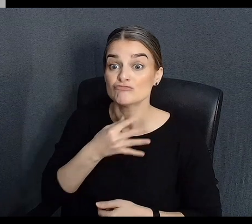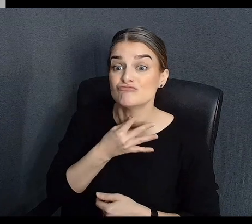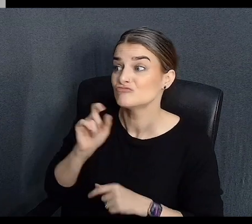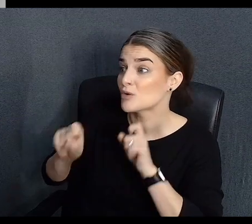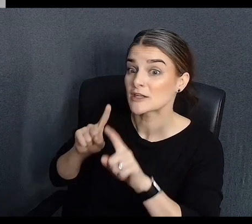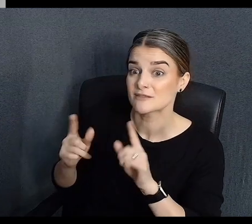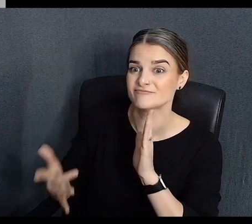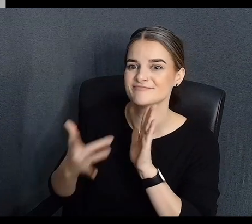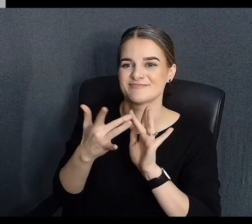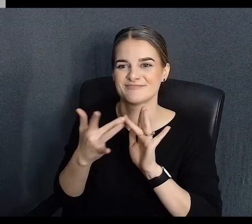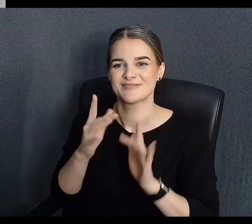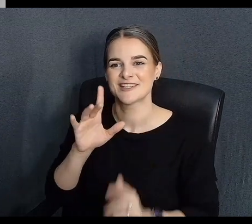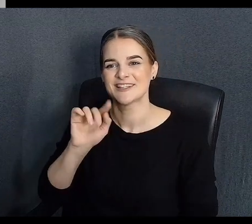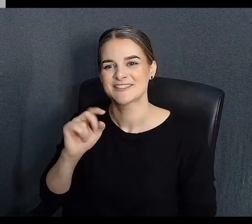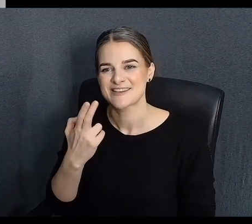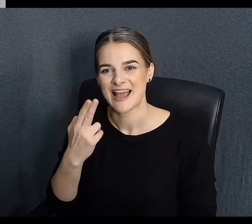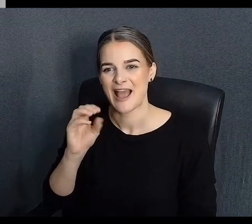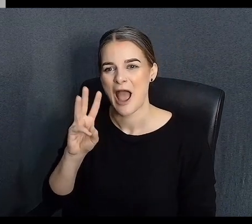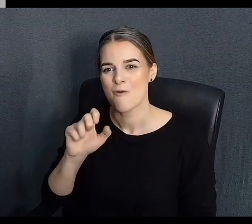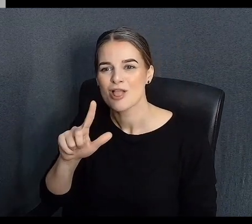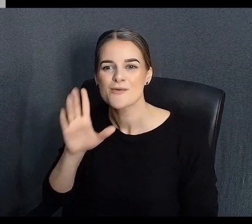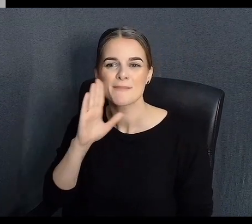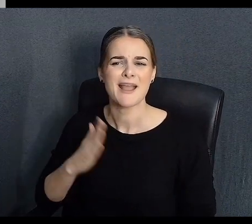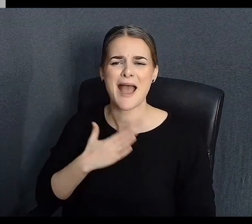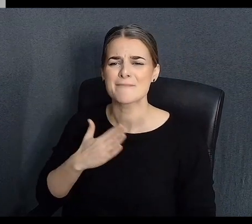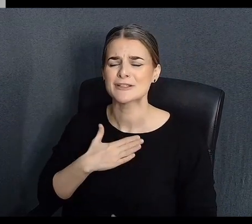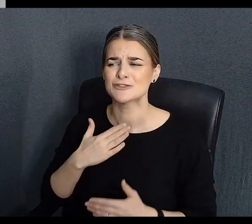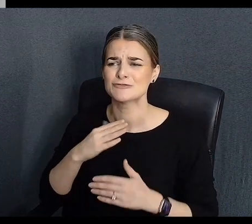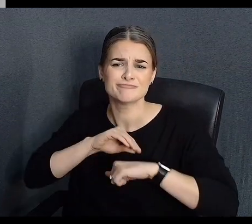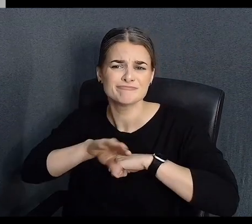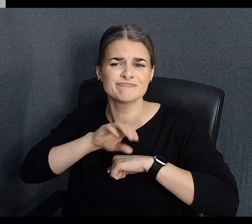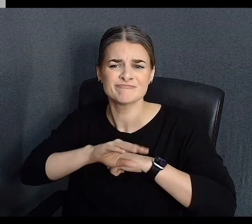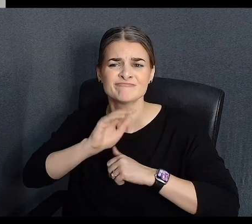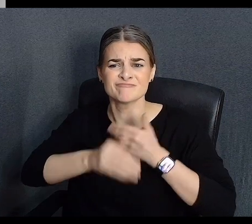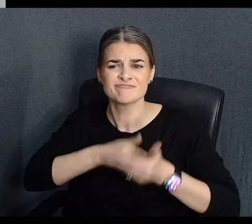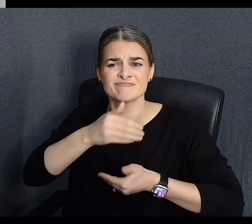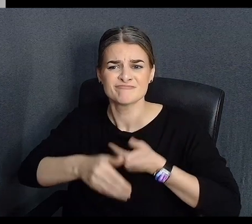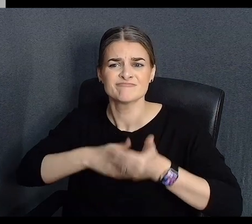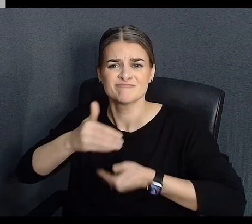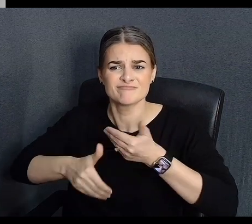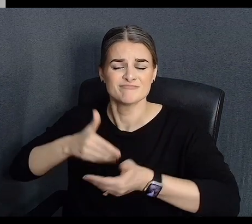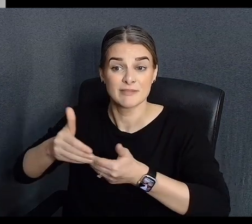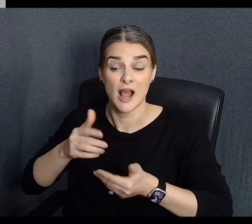and we're happy to help guide you through that process, or answer any of those questions you might have.